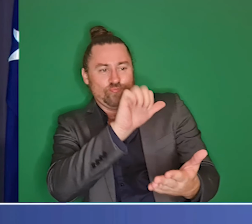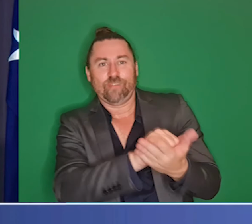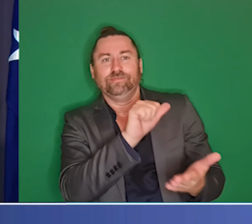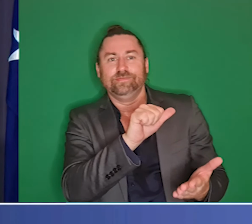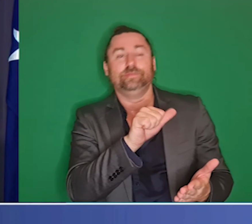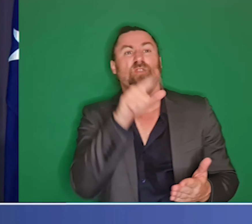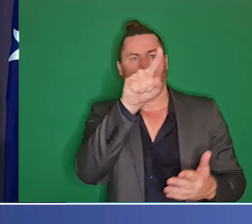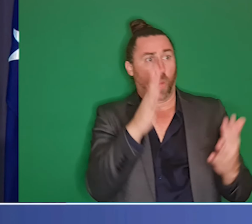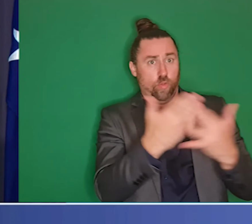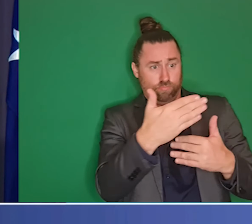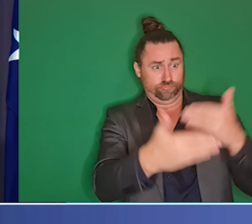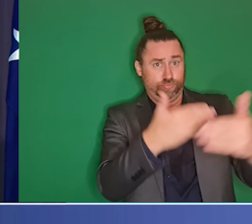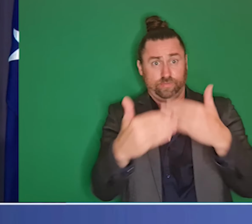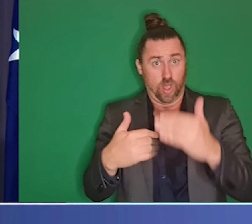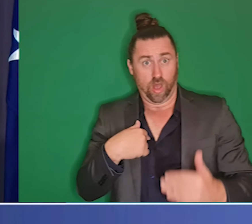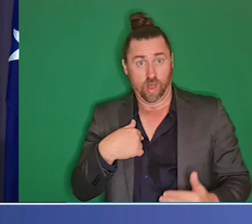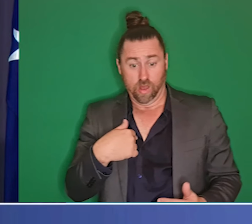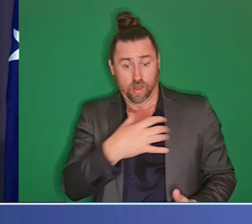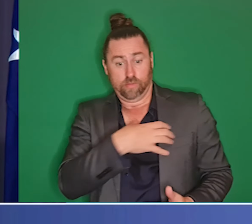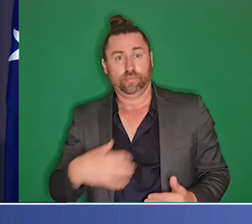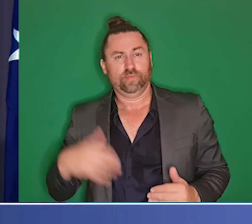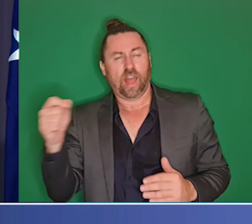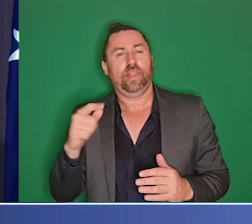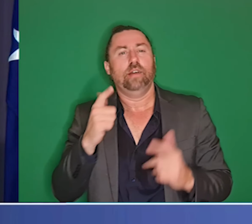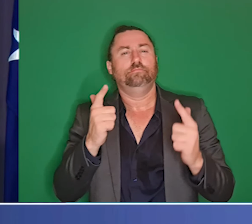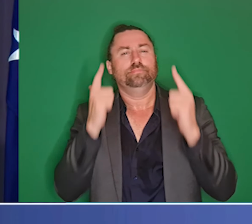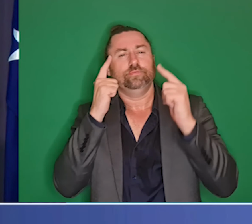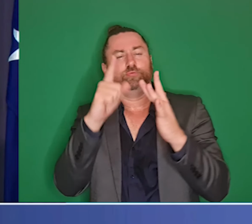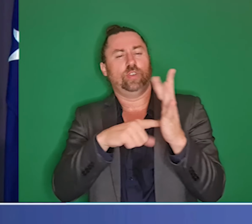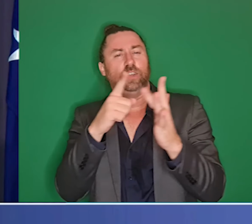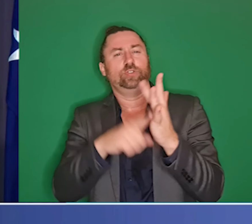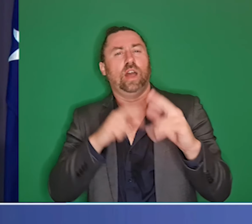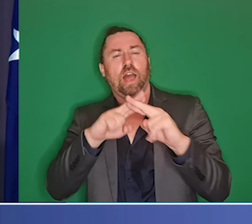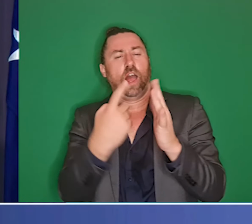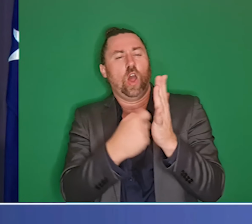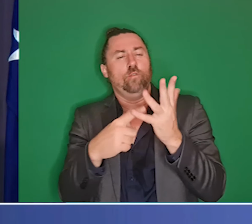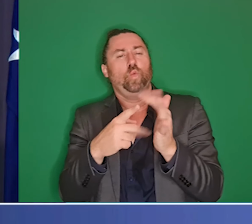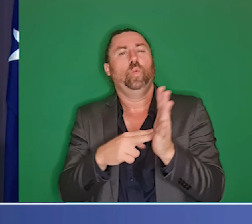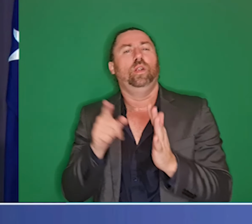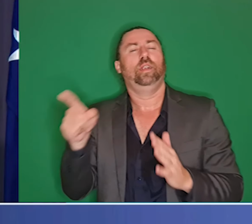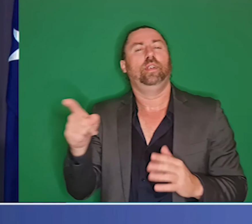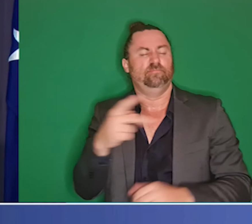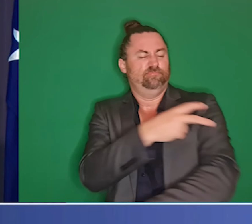I was on the call with the minister and JJ Frewen yesterday. They were talking through what the plans are for the rest of the year,